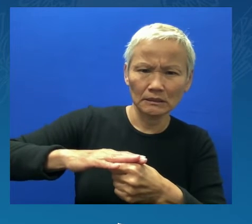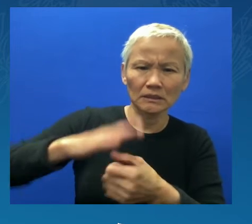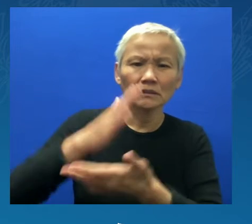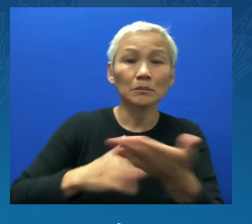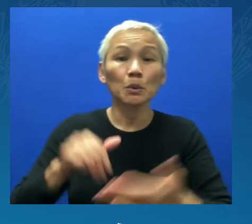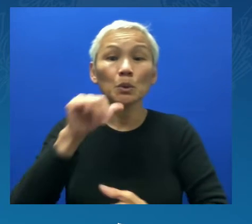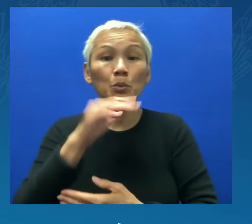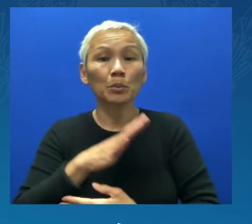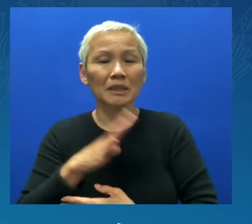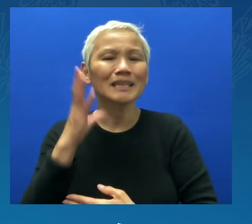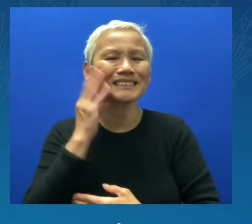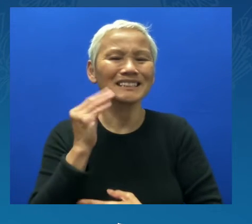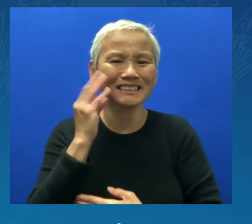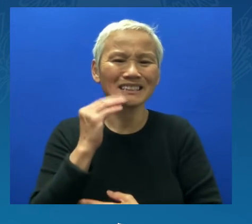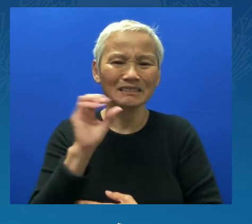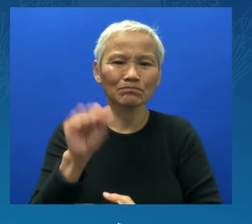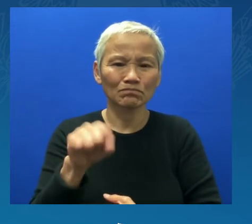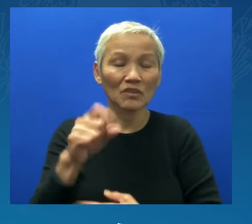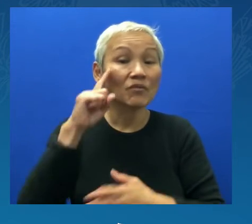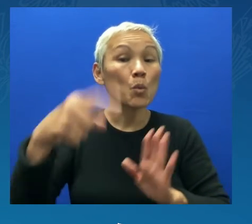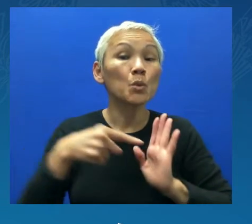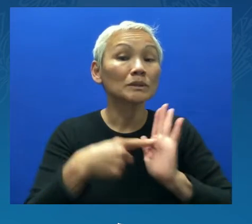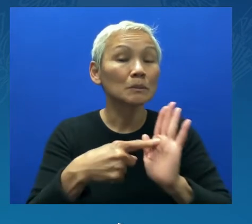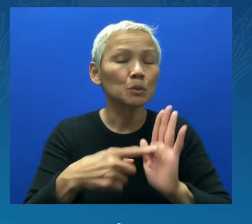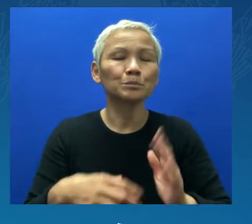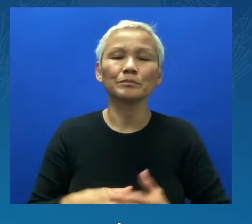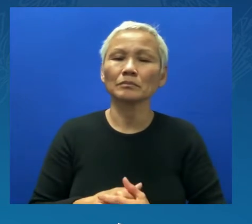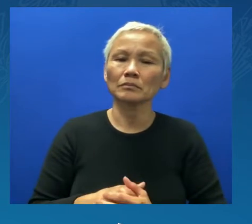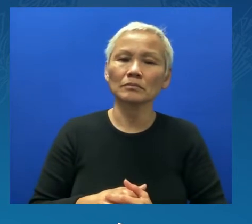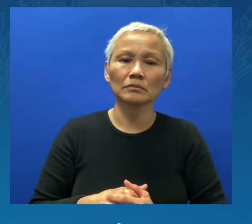For example, let's deal with the fact